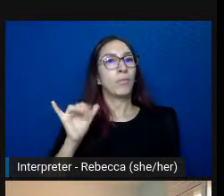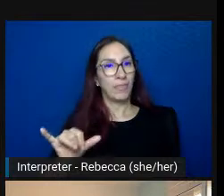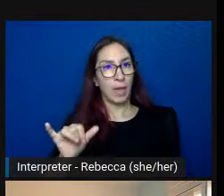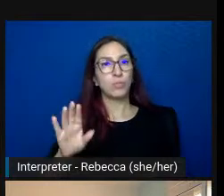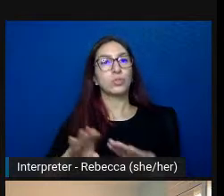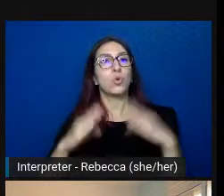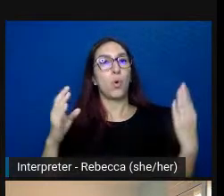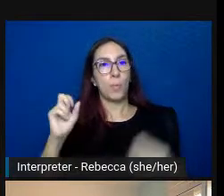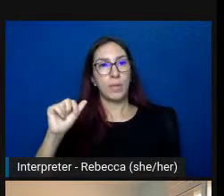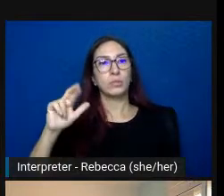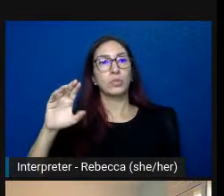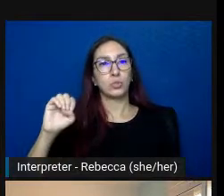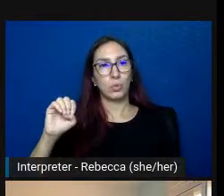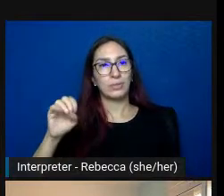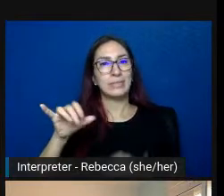One thing a have too much about Joomla historically is that